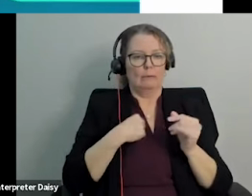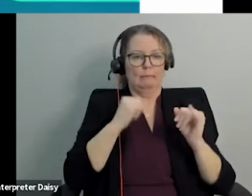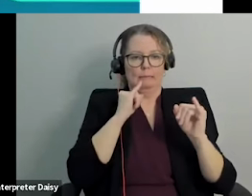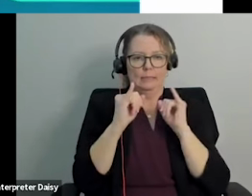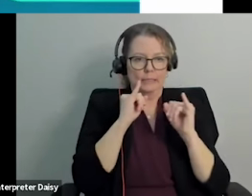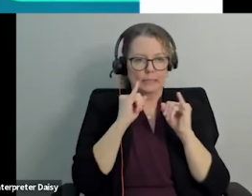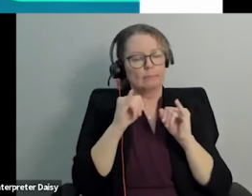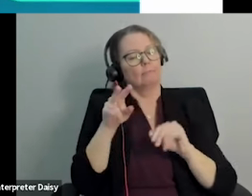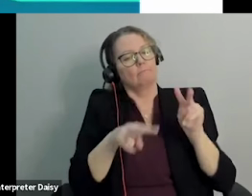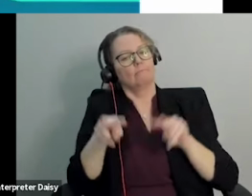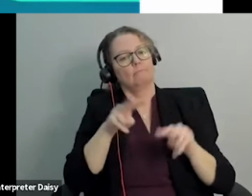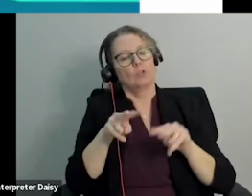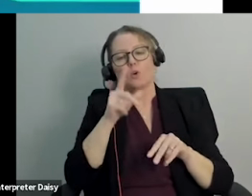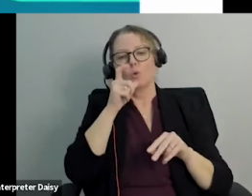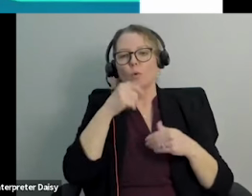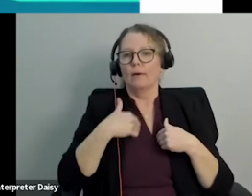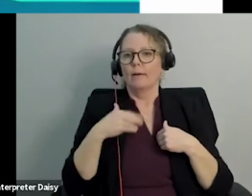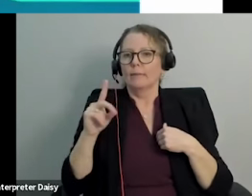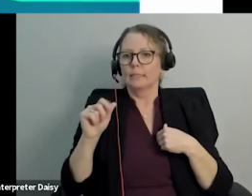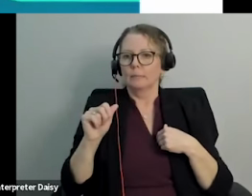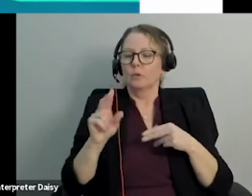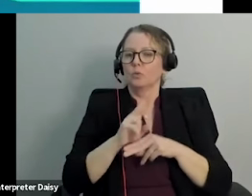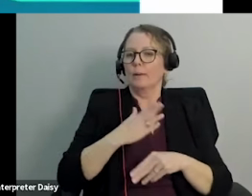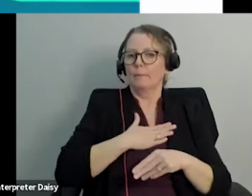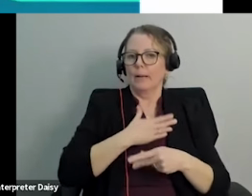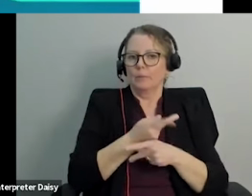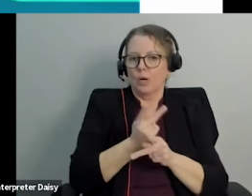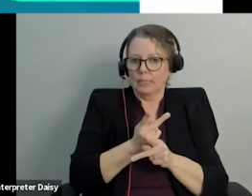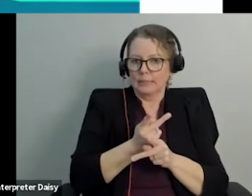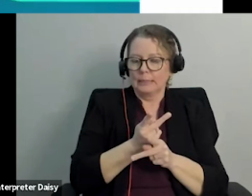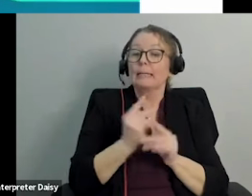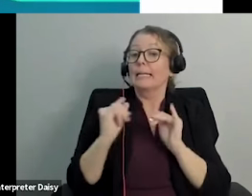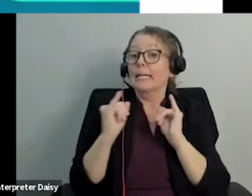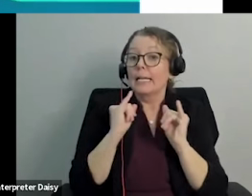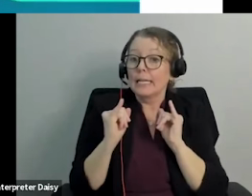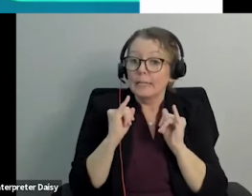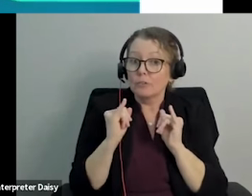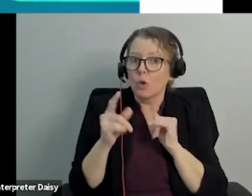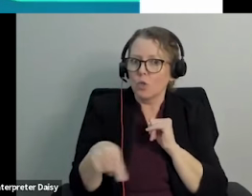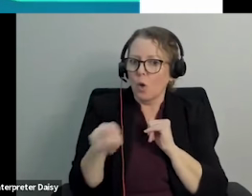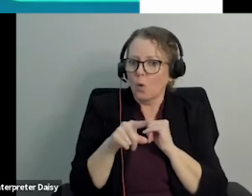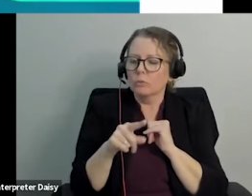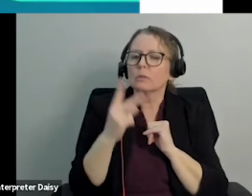and observed people with disabilities using my products. By interviewing them and really seeing how they use their products,